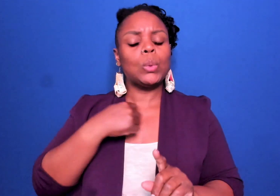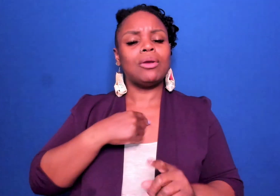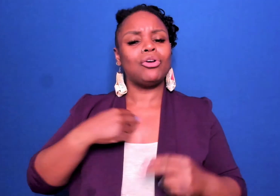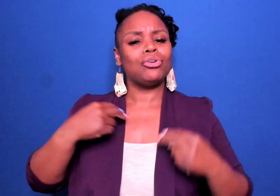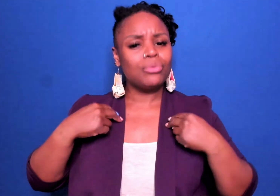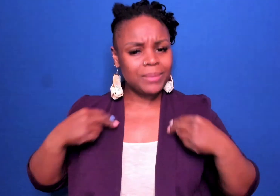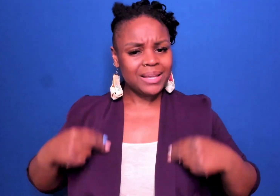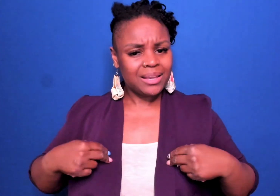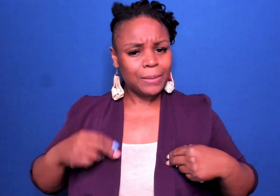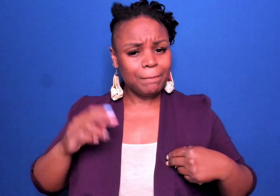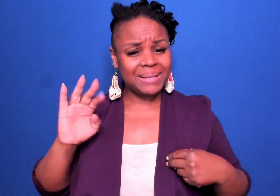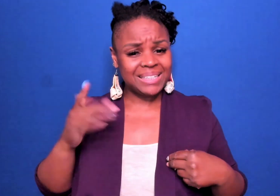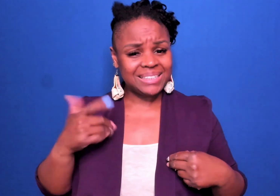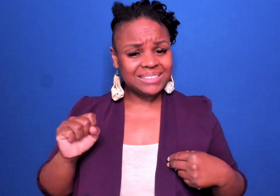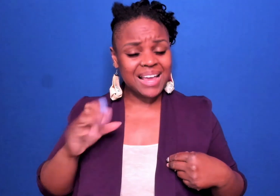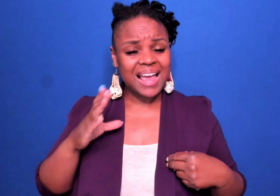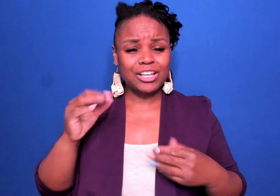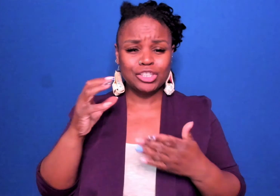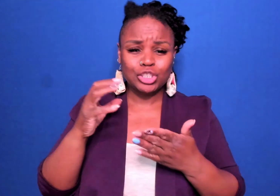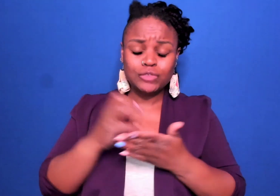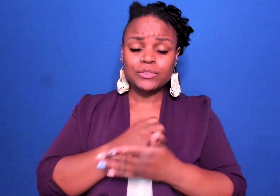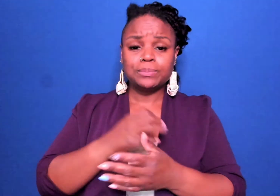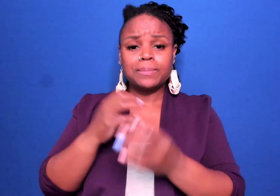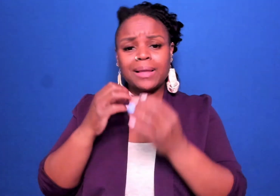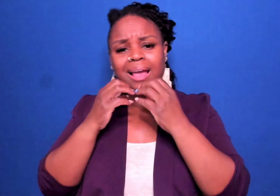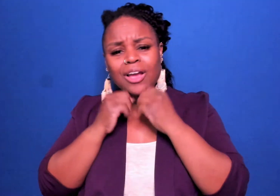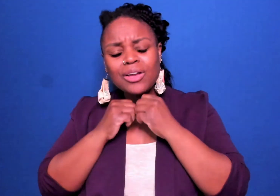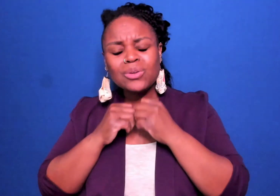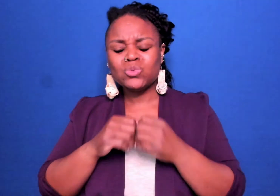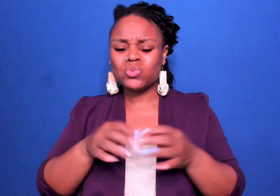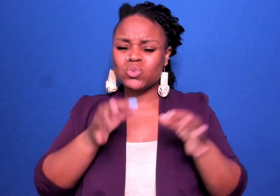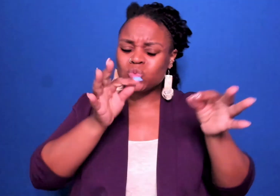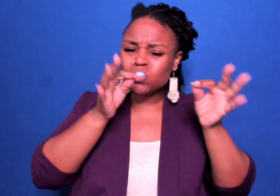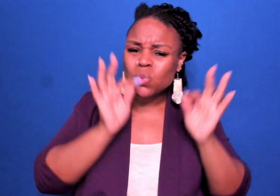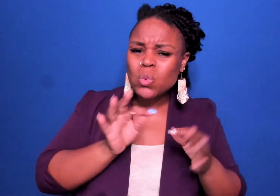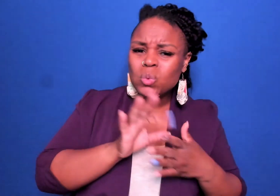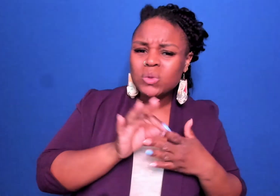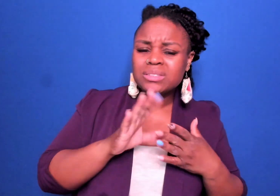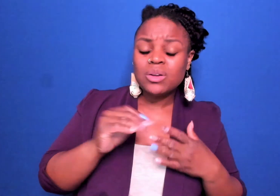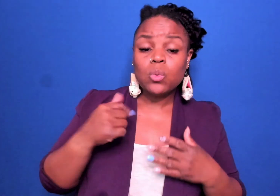We are human beings that deserve care and choices,